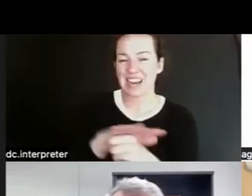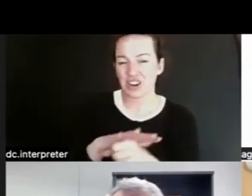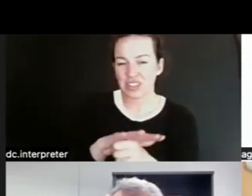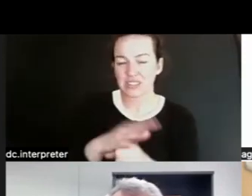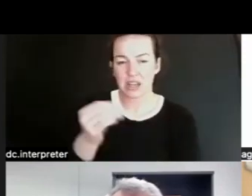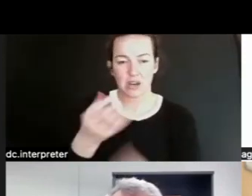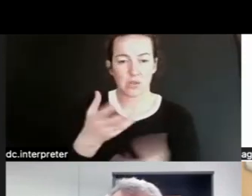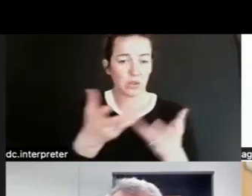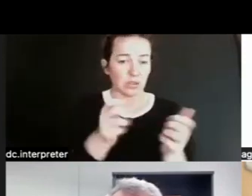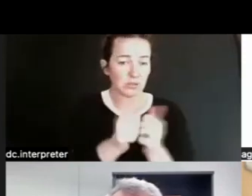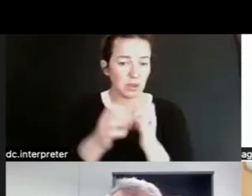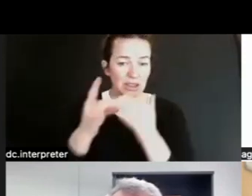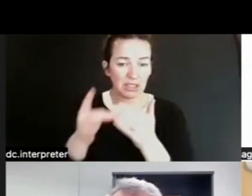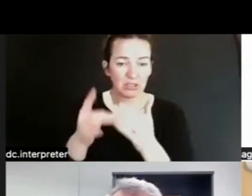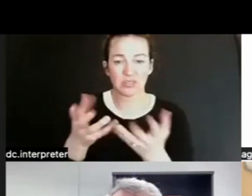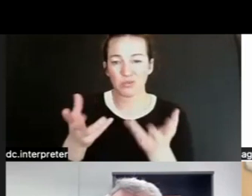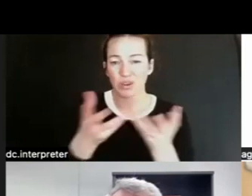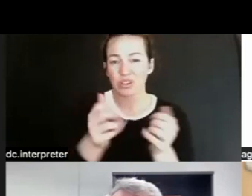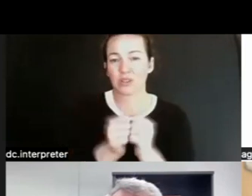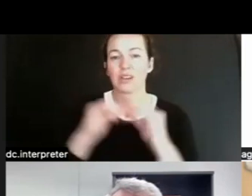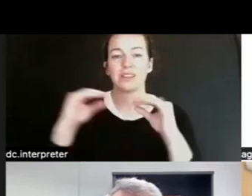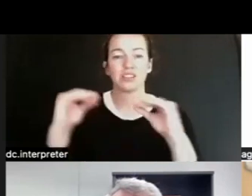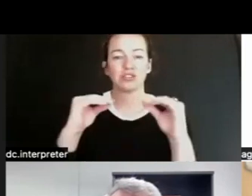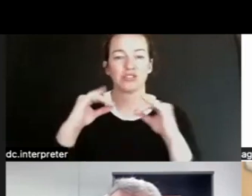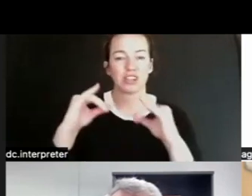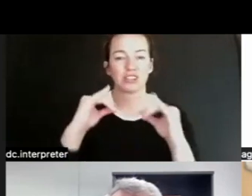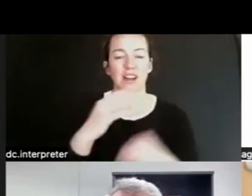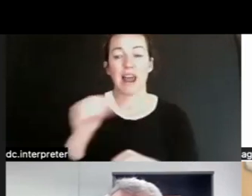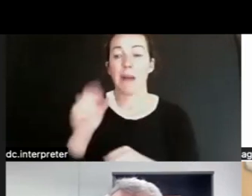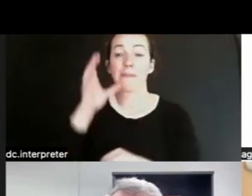with the leadership, working with instruction. And the work of parents has has been brought up.